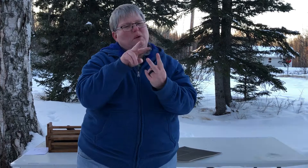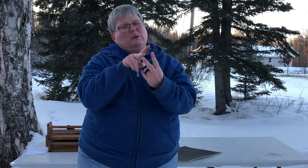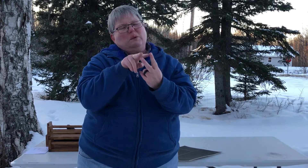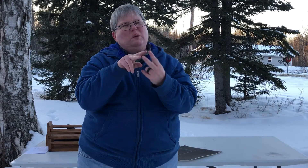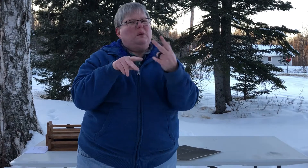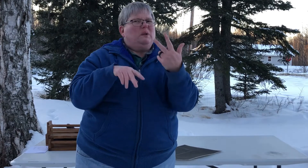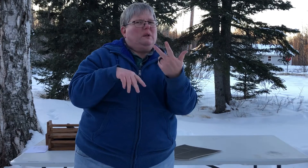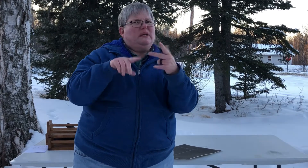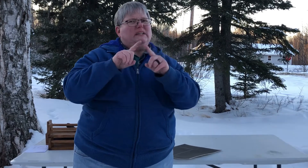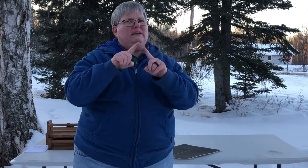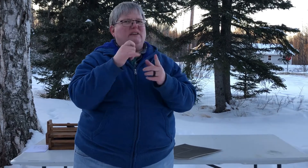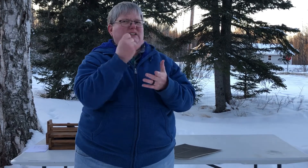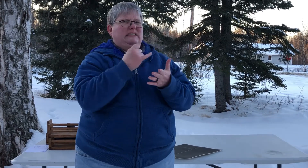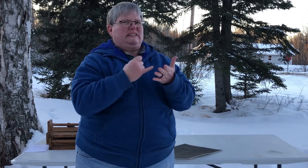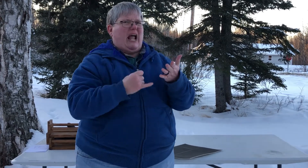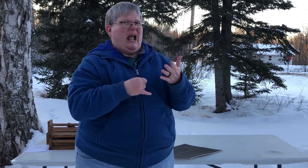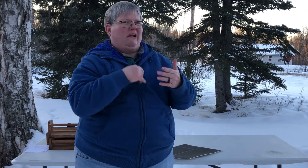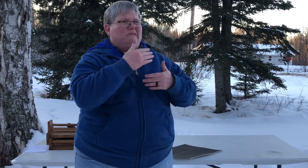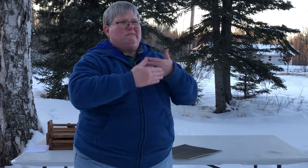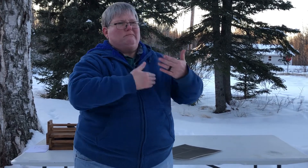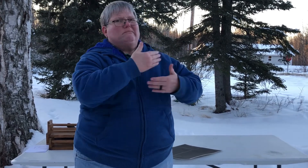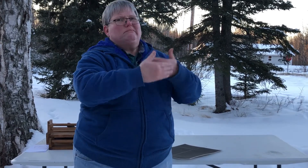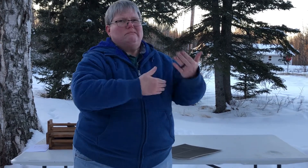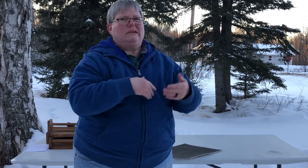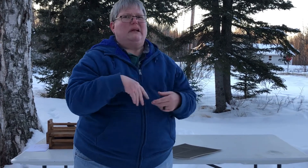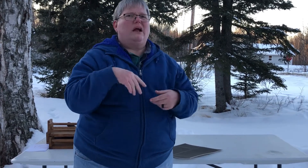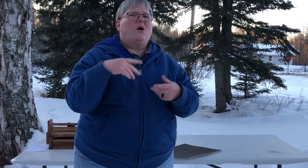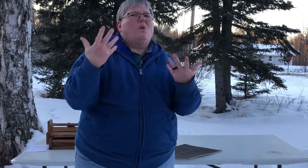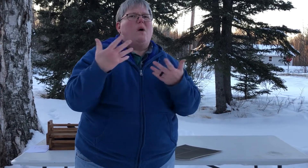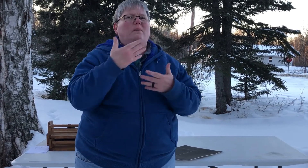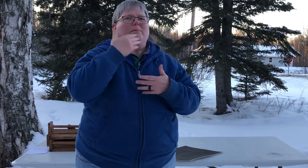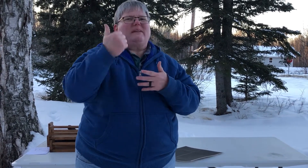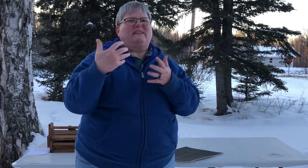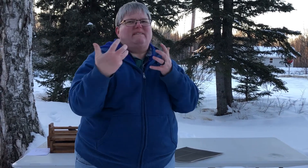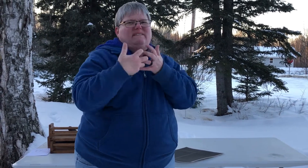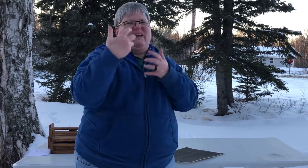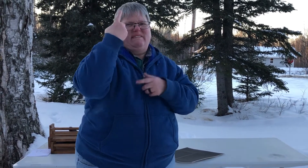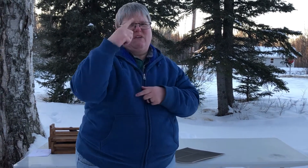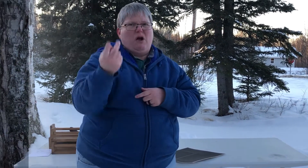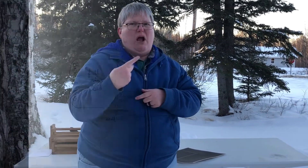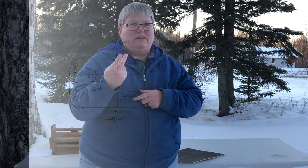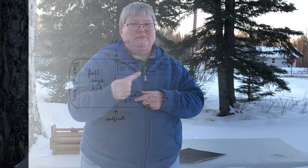like two or three different designs that we have going on what might be the best fit for us.